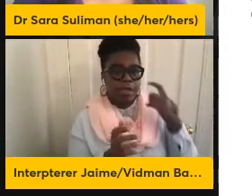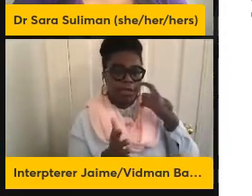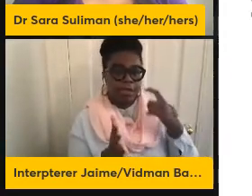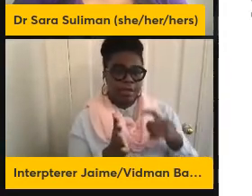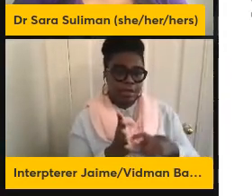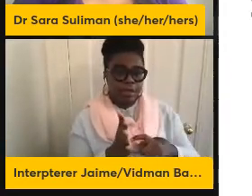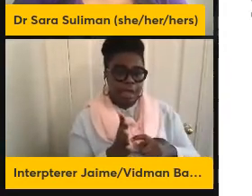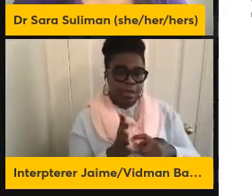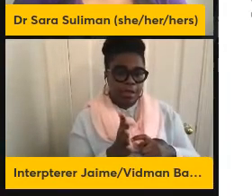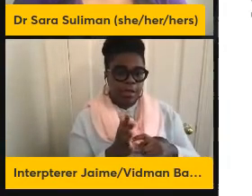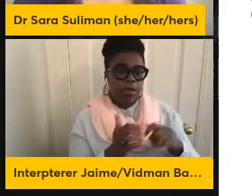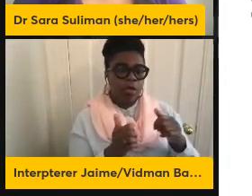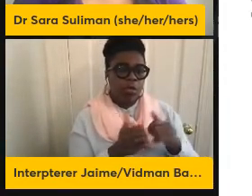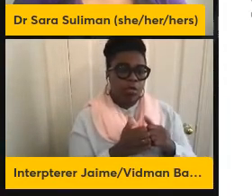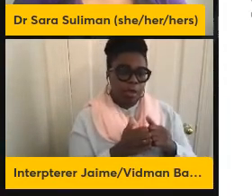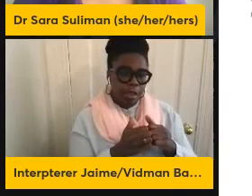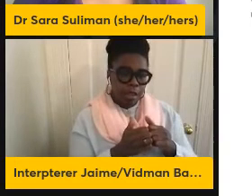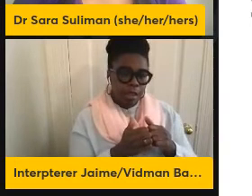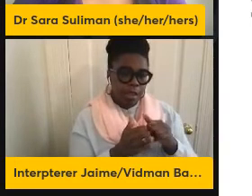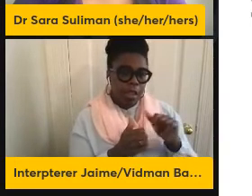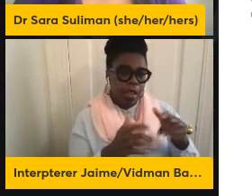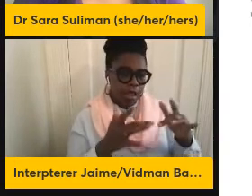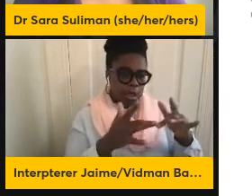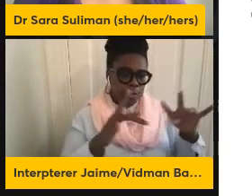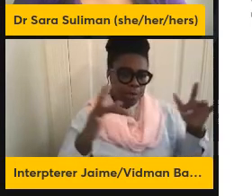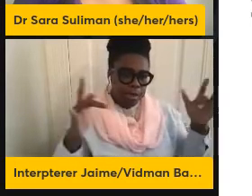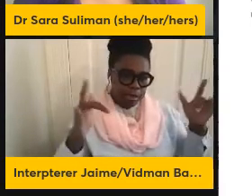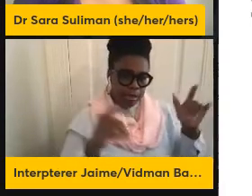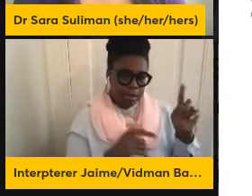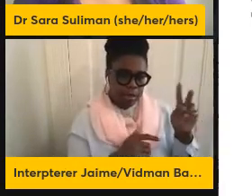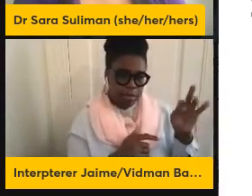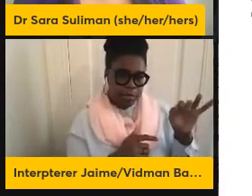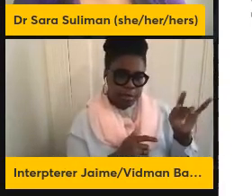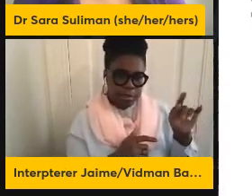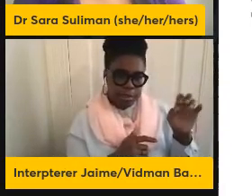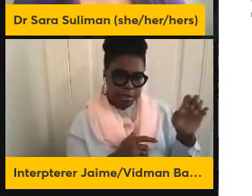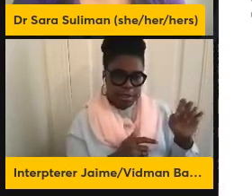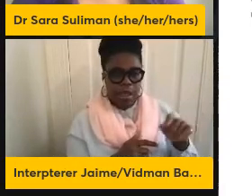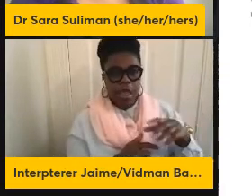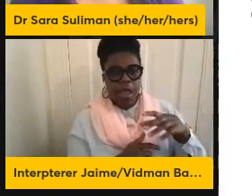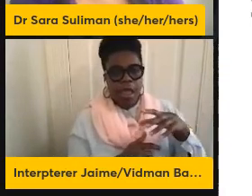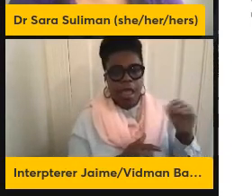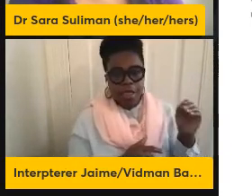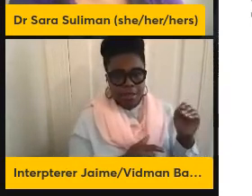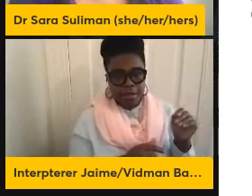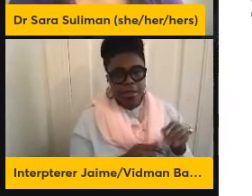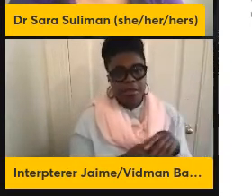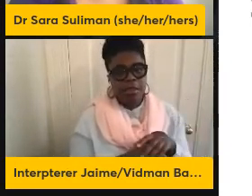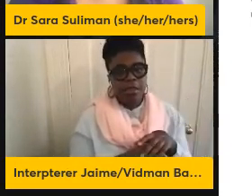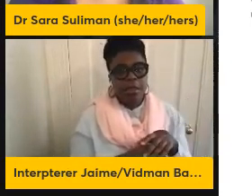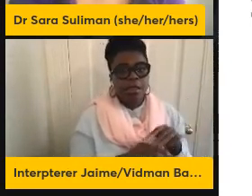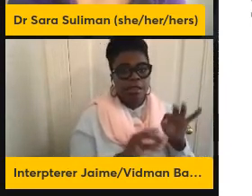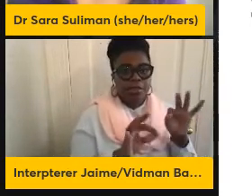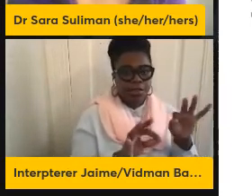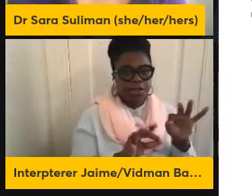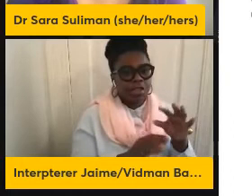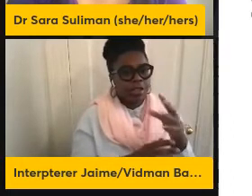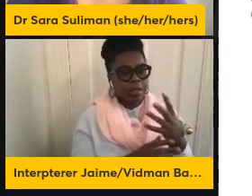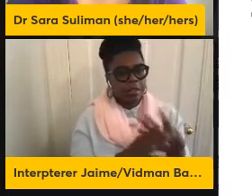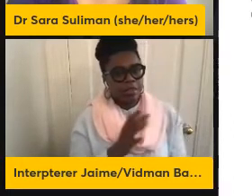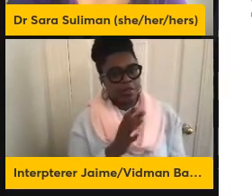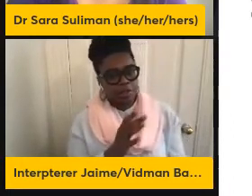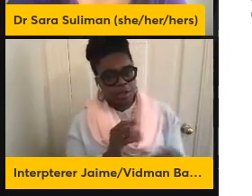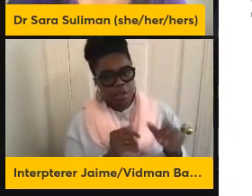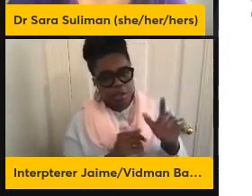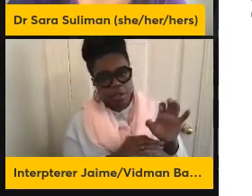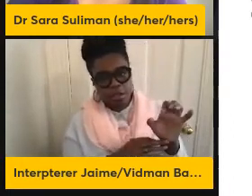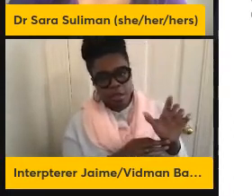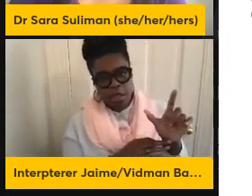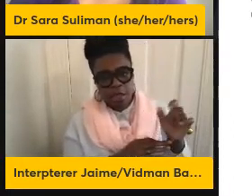luminescence. And infected this ATP one v3 sufficient and deficient cells. And what you can see here this is very